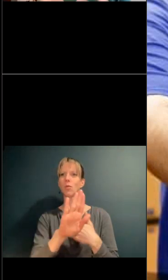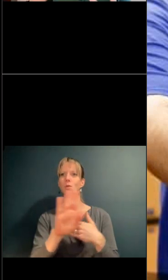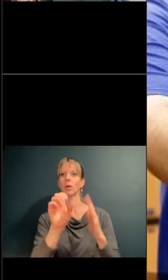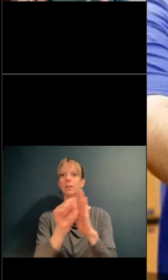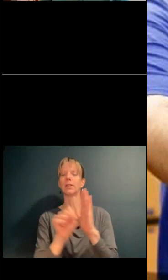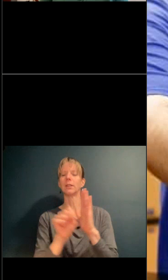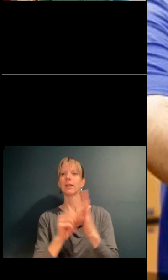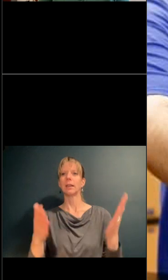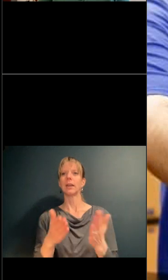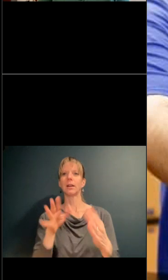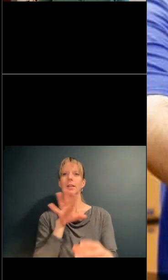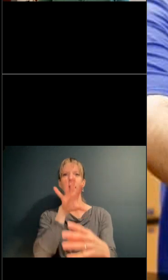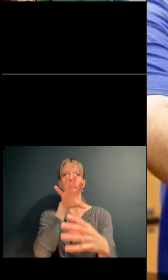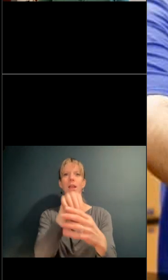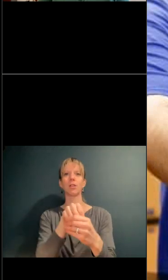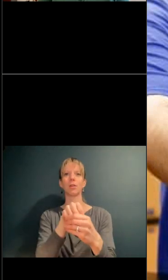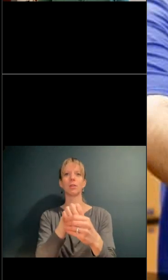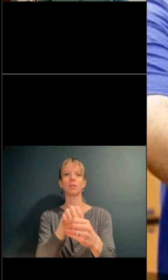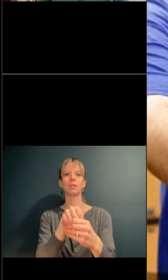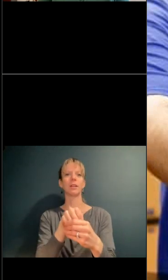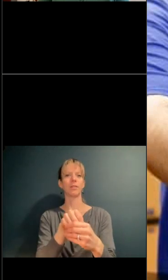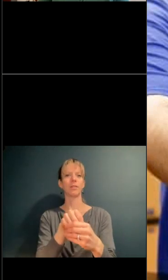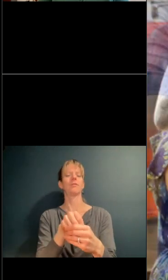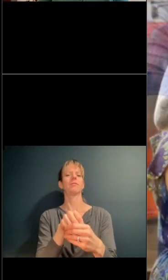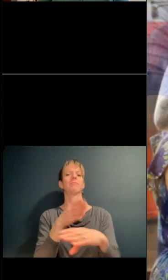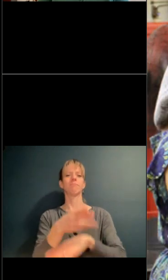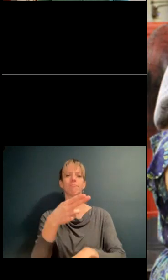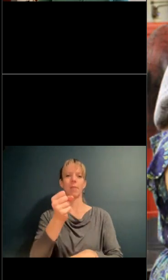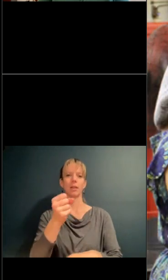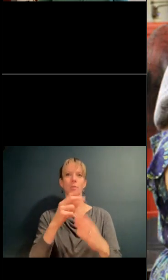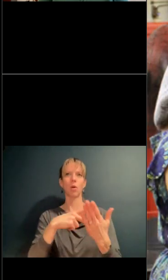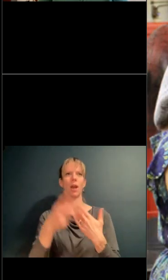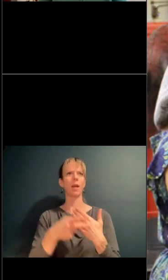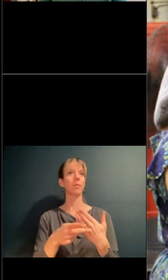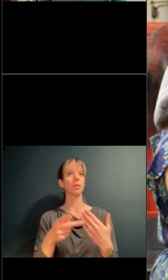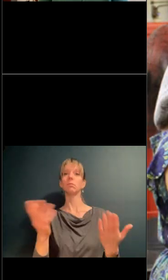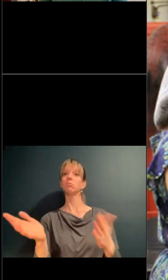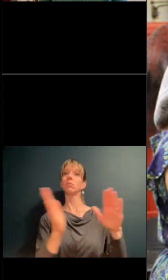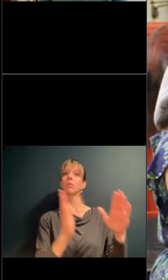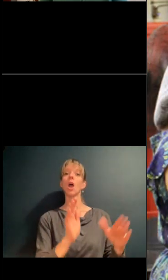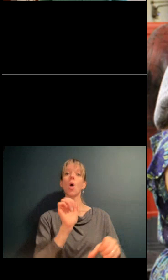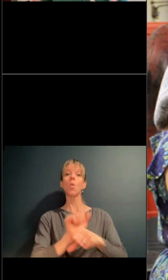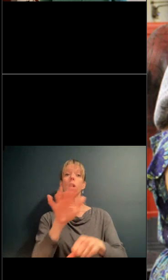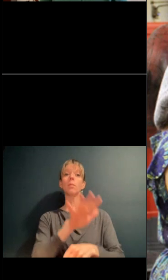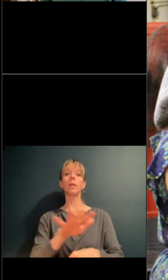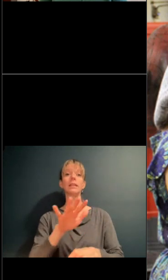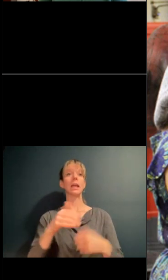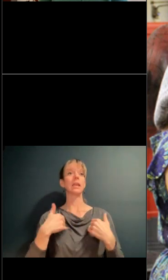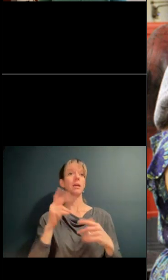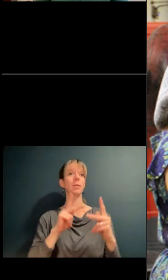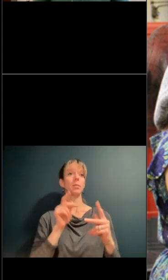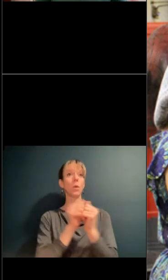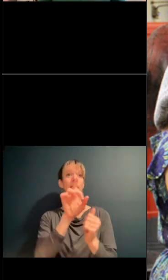an inclusive post-secondary program. What about our workplaces? Are young people with disabilities making contributions to the variety